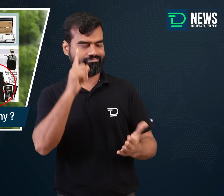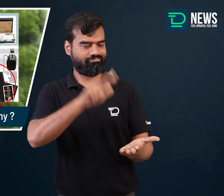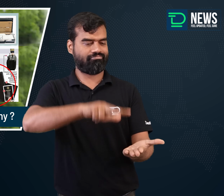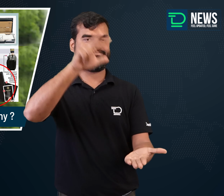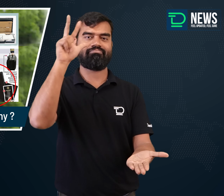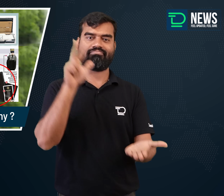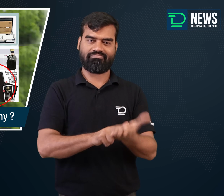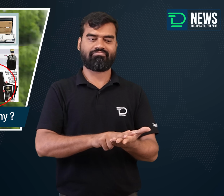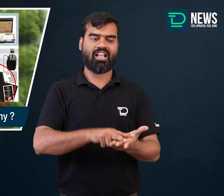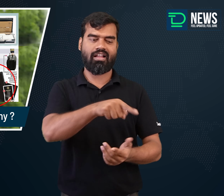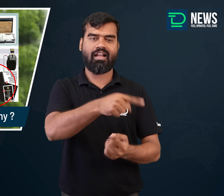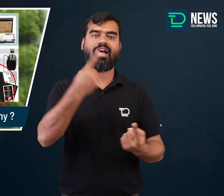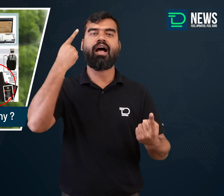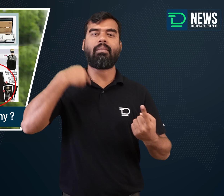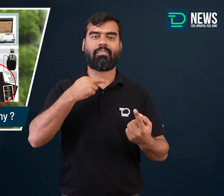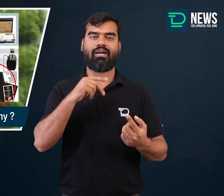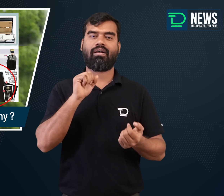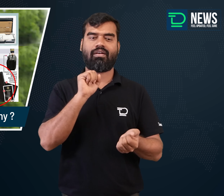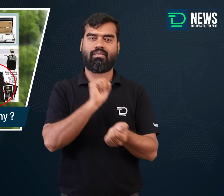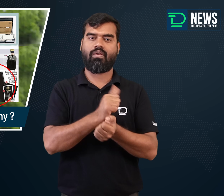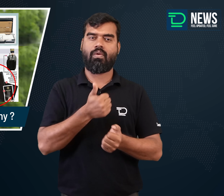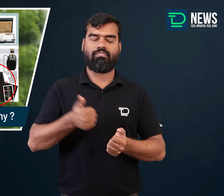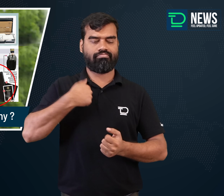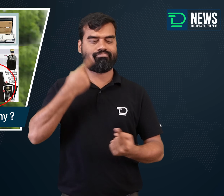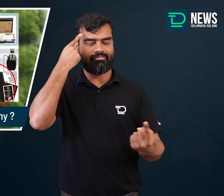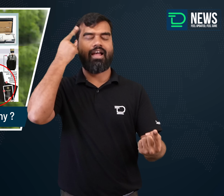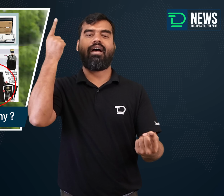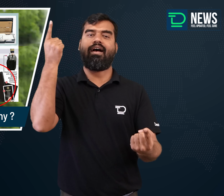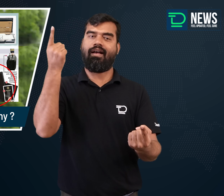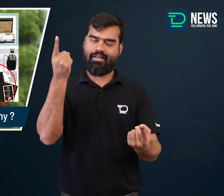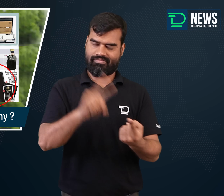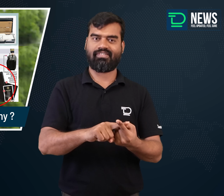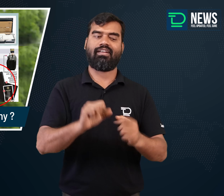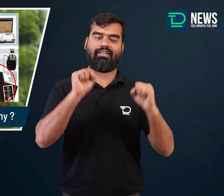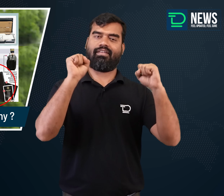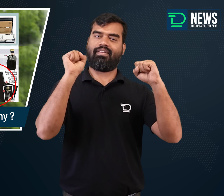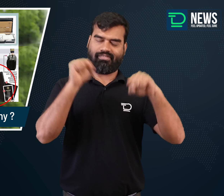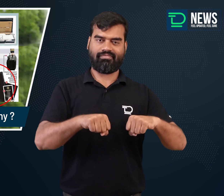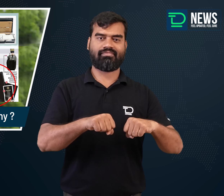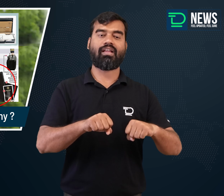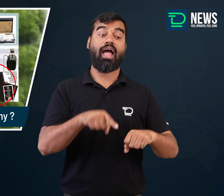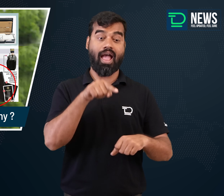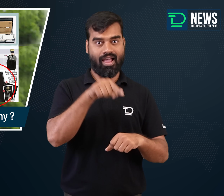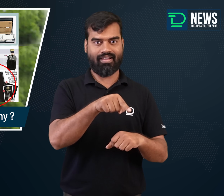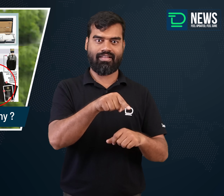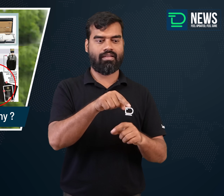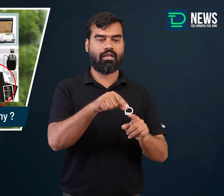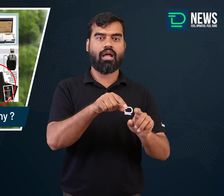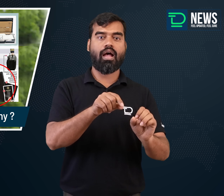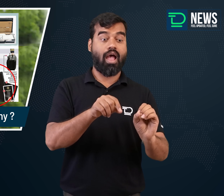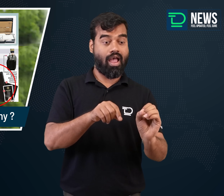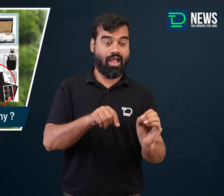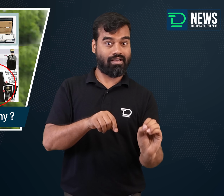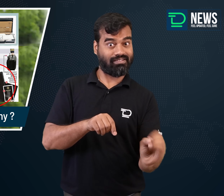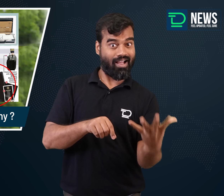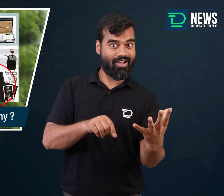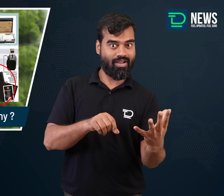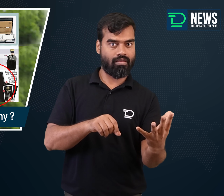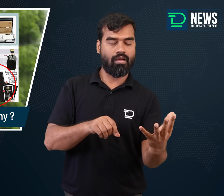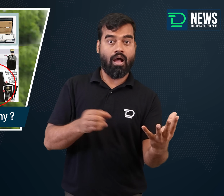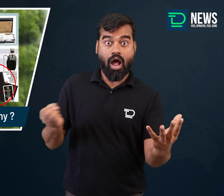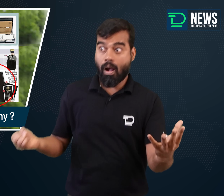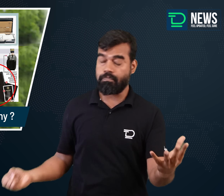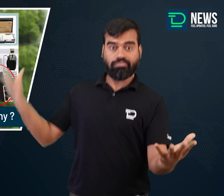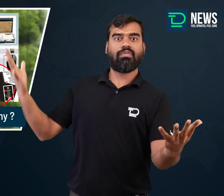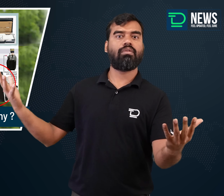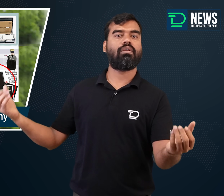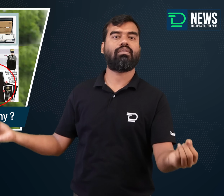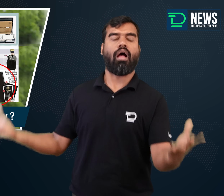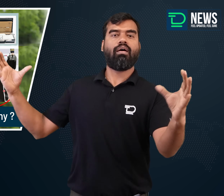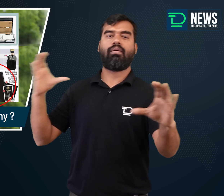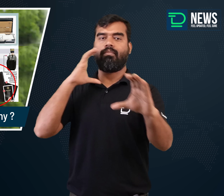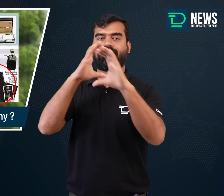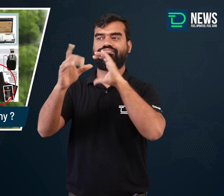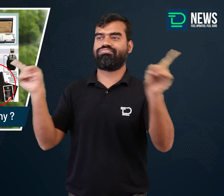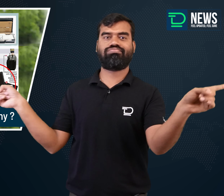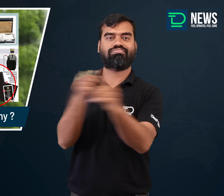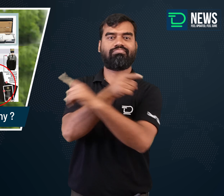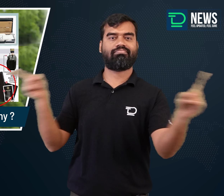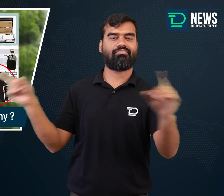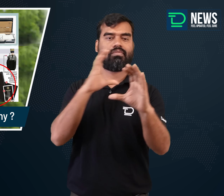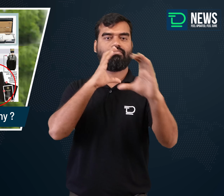If both matches then they use the communication system to communicate with